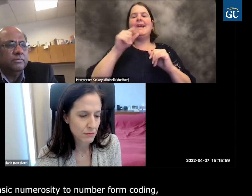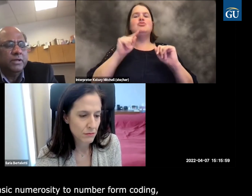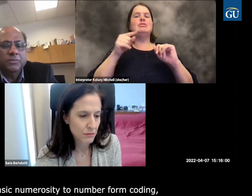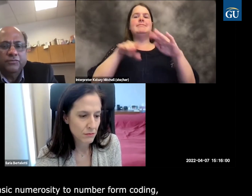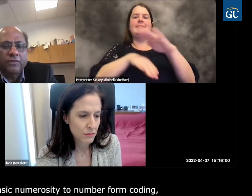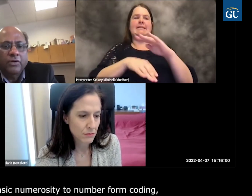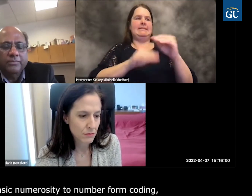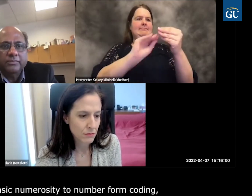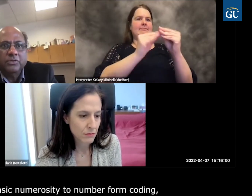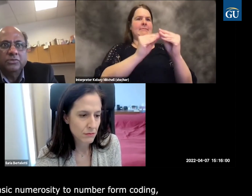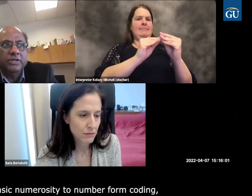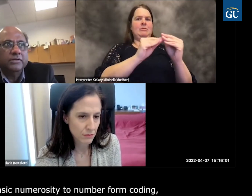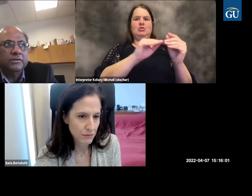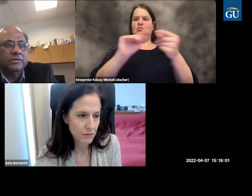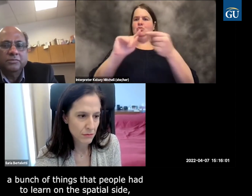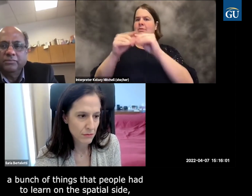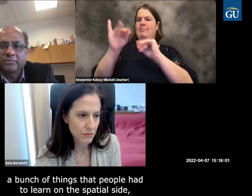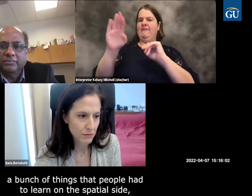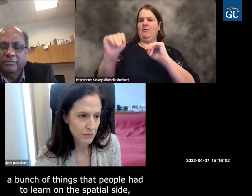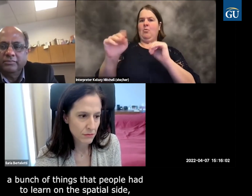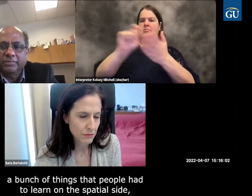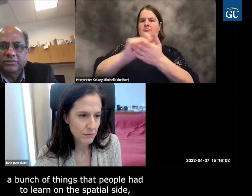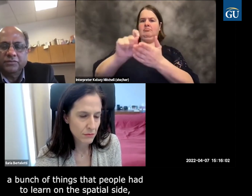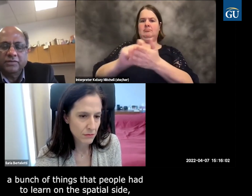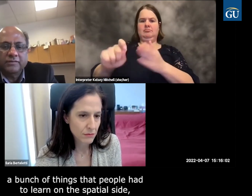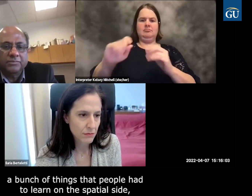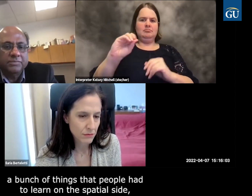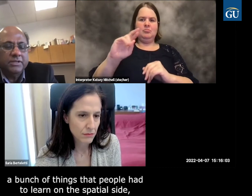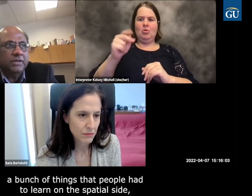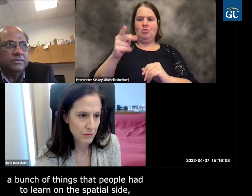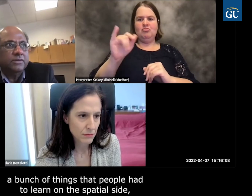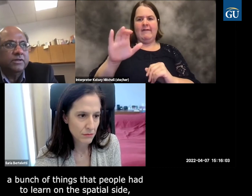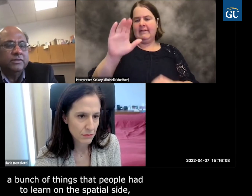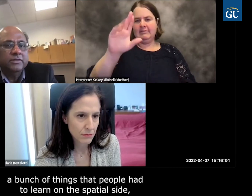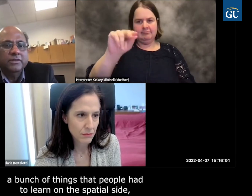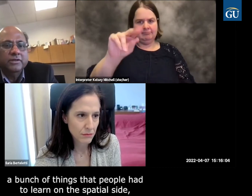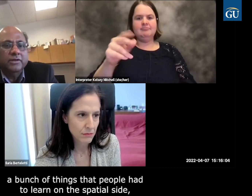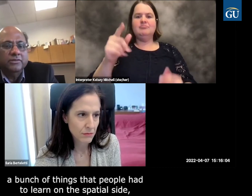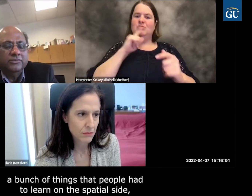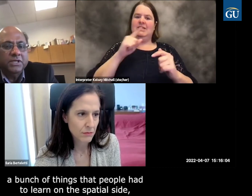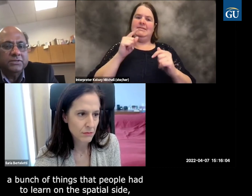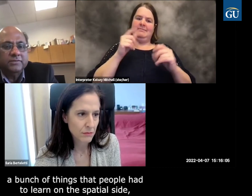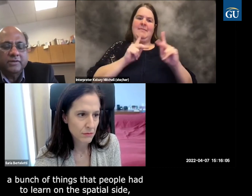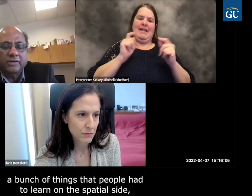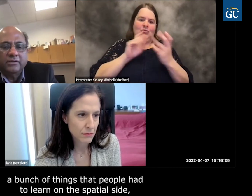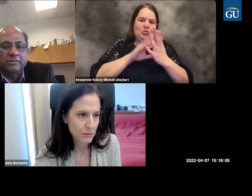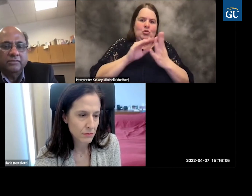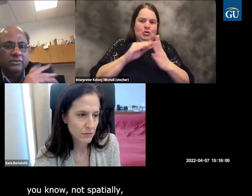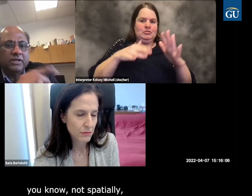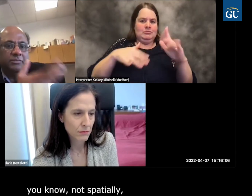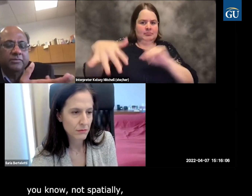number form coding there were a bunch of things that people had to learn